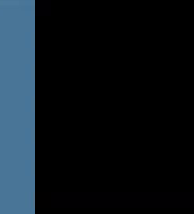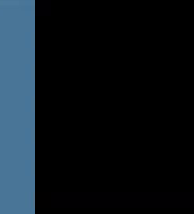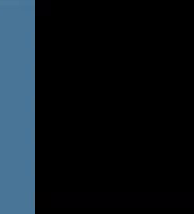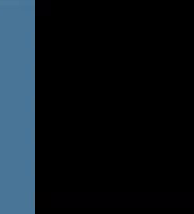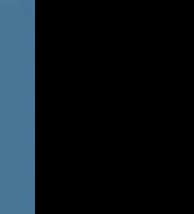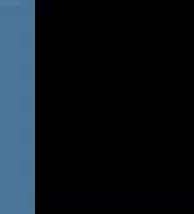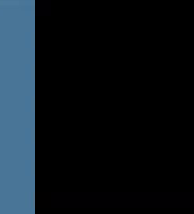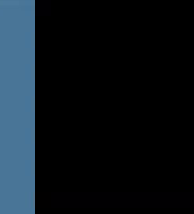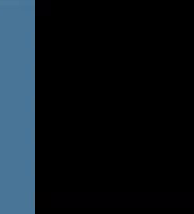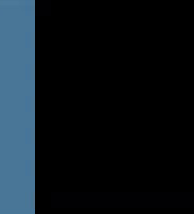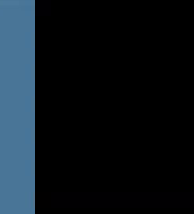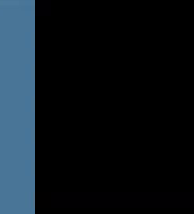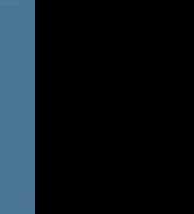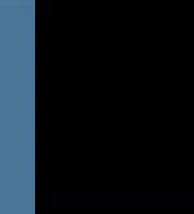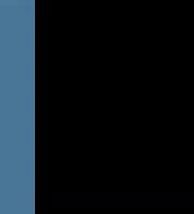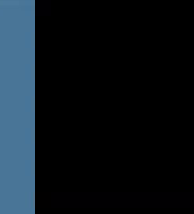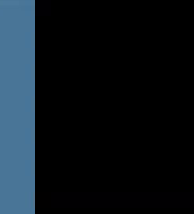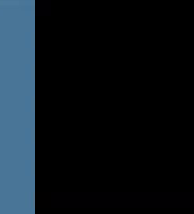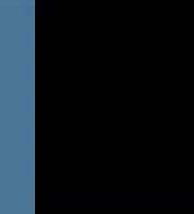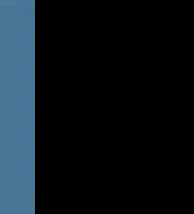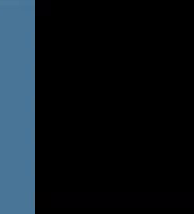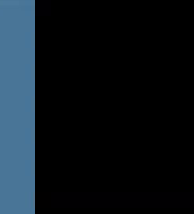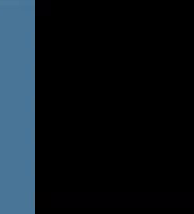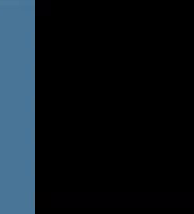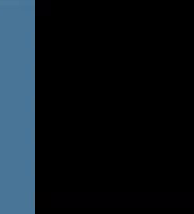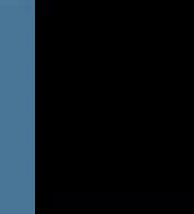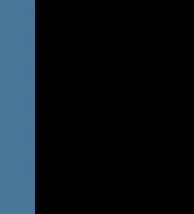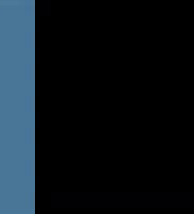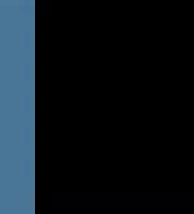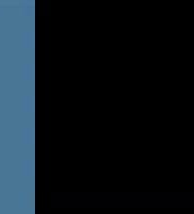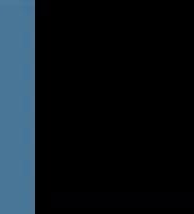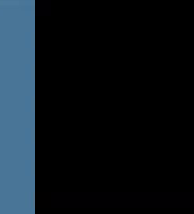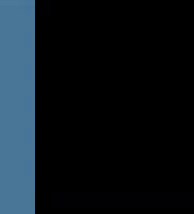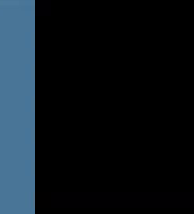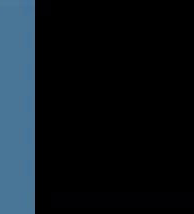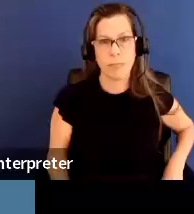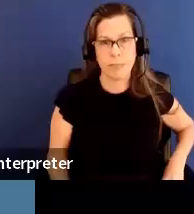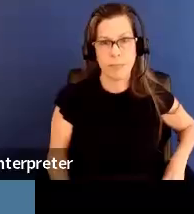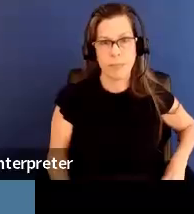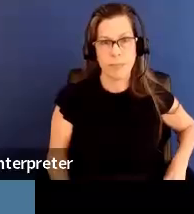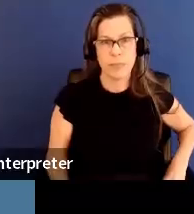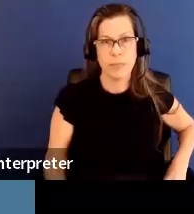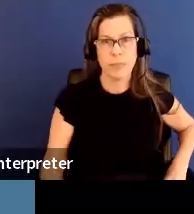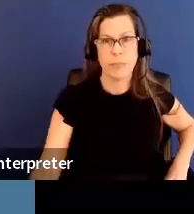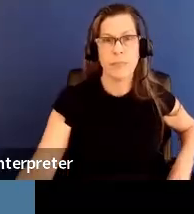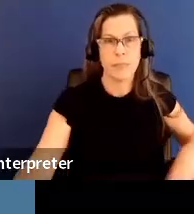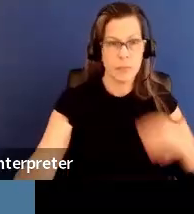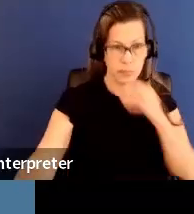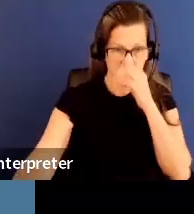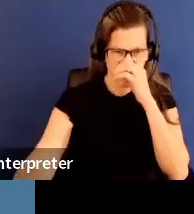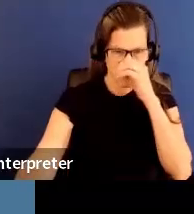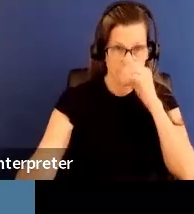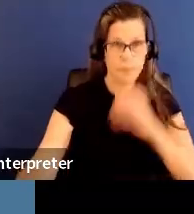giving opportunity for those who are interested in the field to be able to actually do that would be so helpful